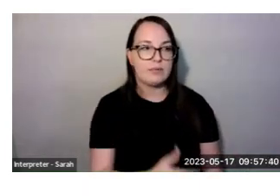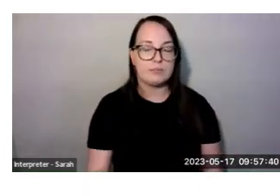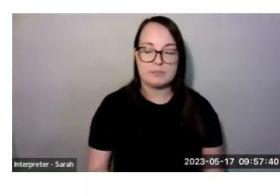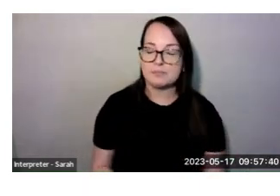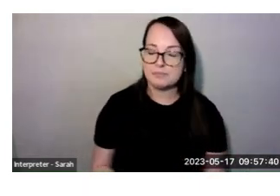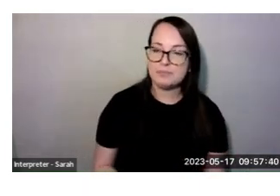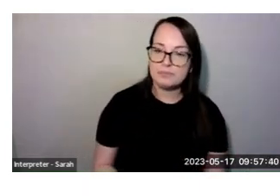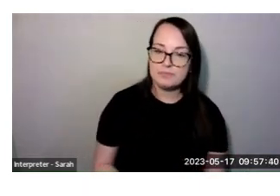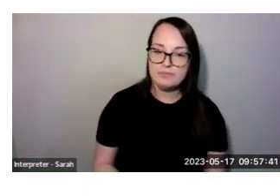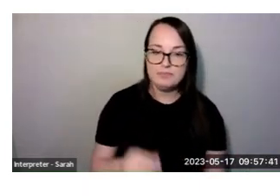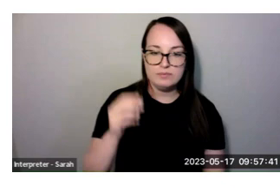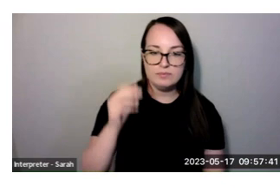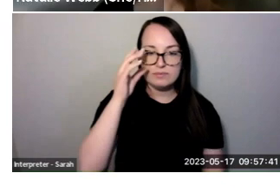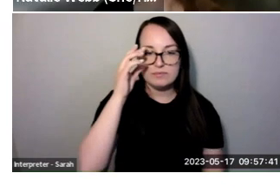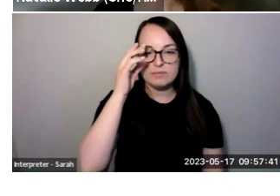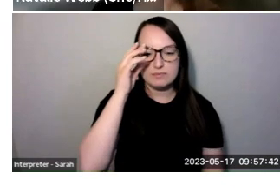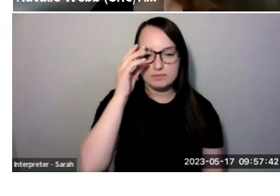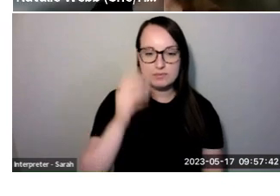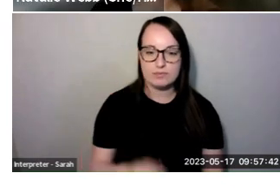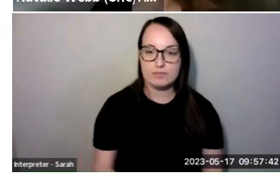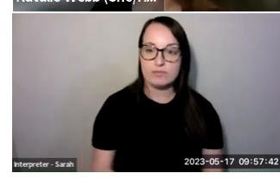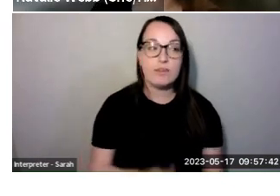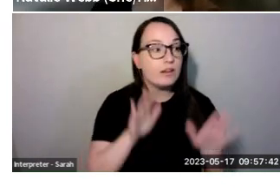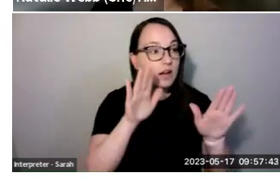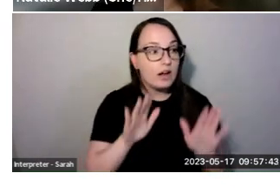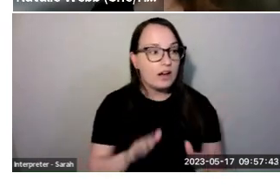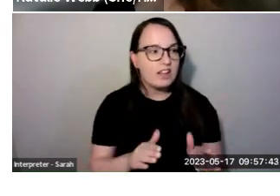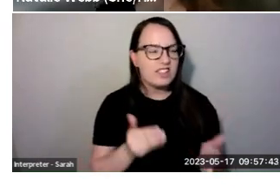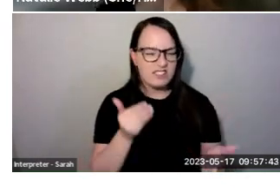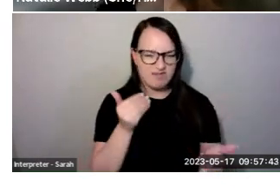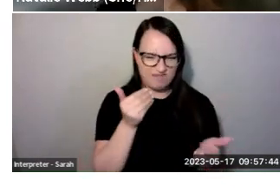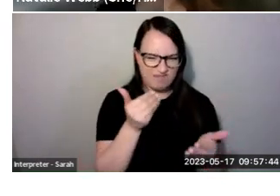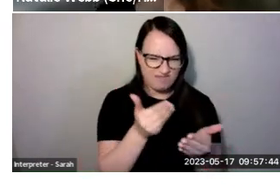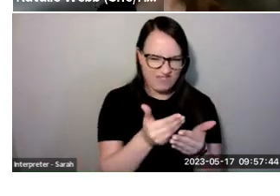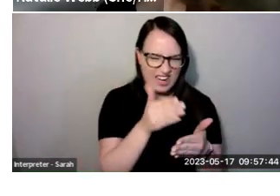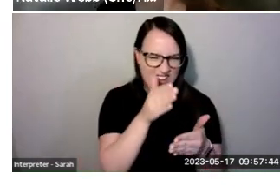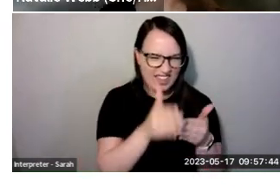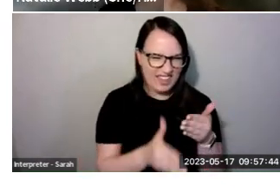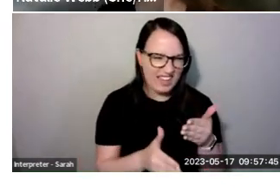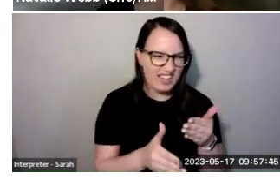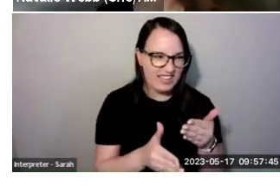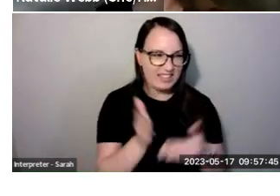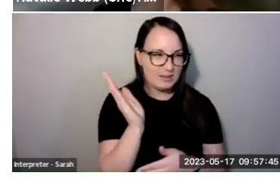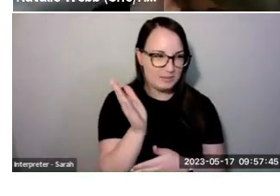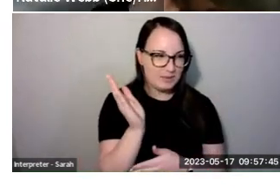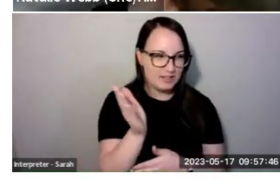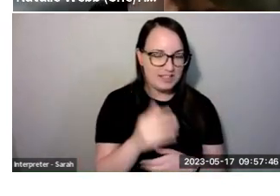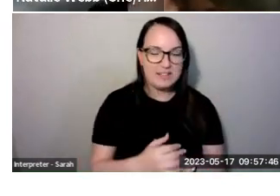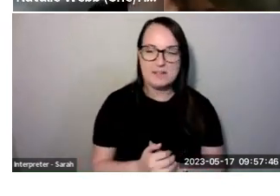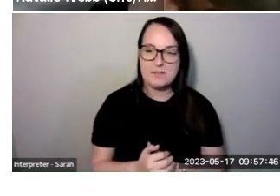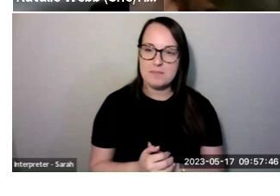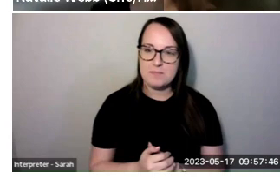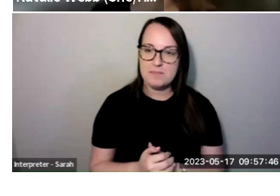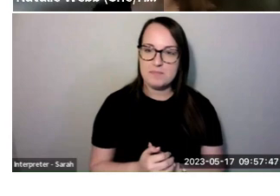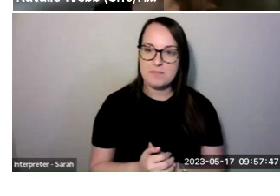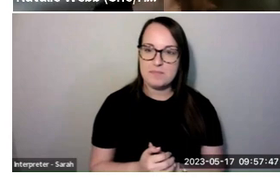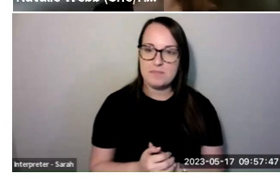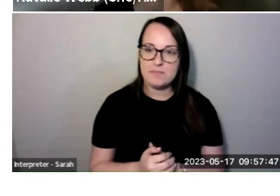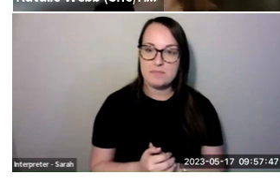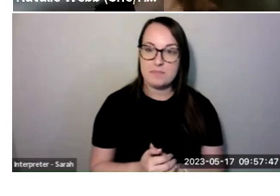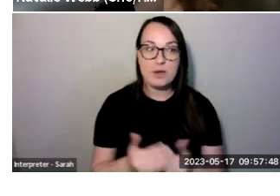Judith: But they still don't. I get it. Thank you. Natalie: Awesome. We are nearing the end of our time